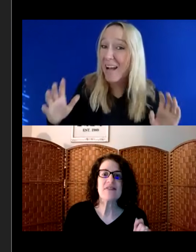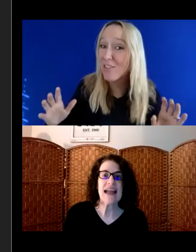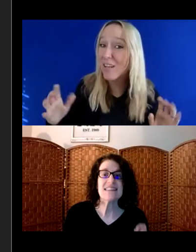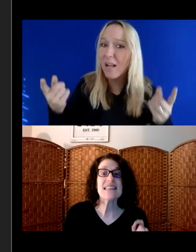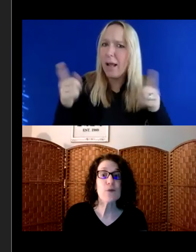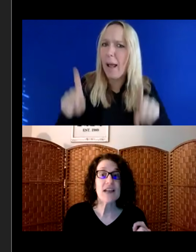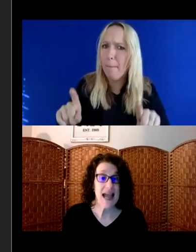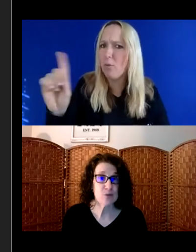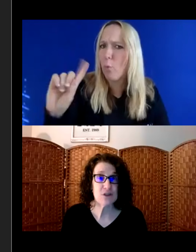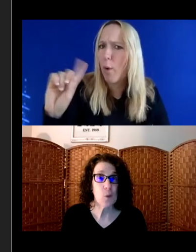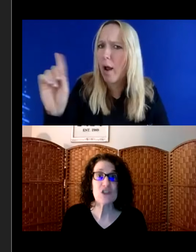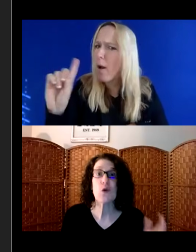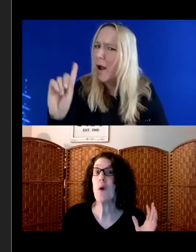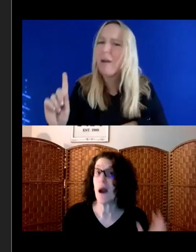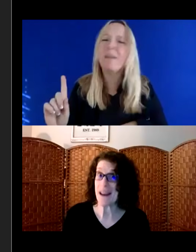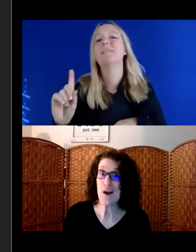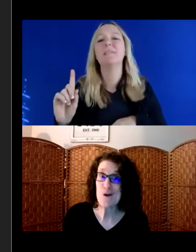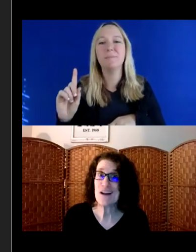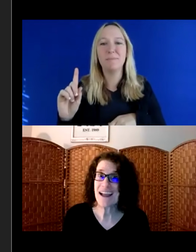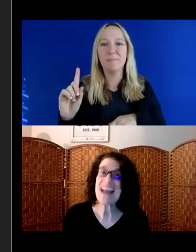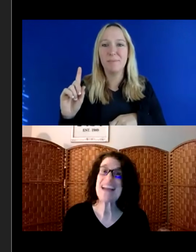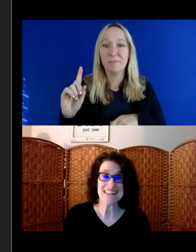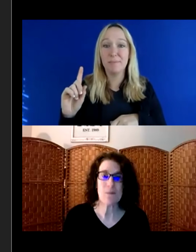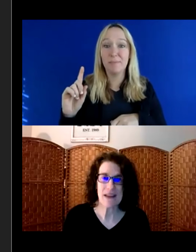They tell the captions when to appear and disappear.